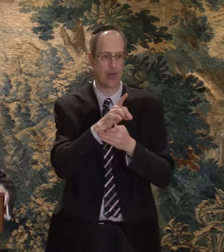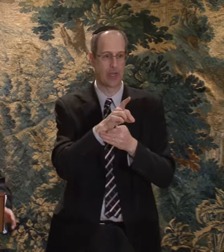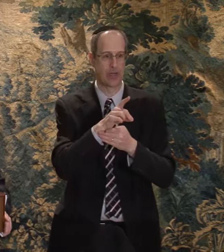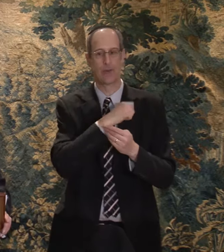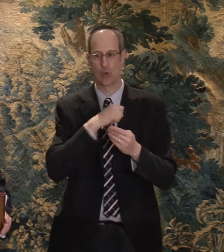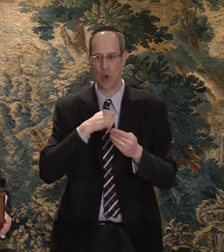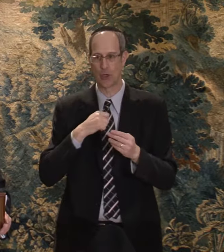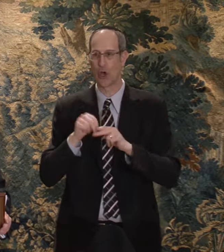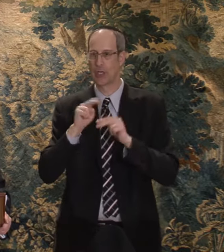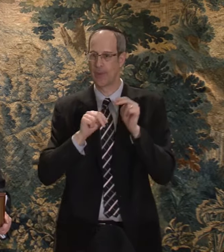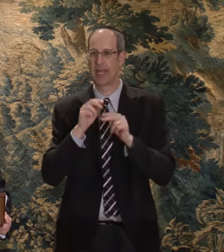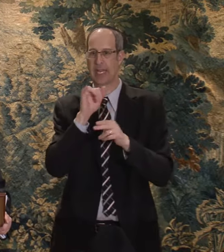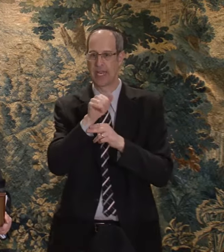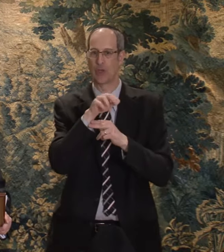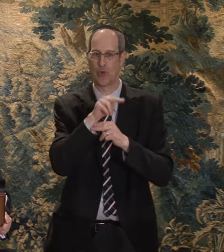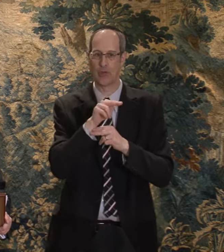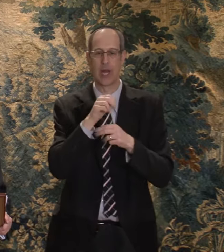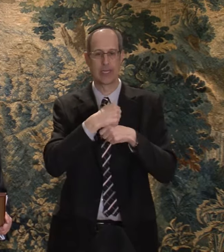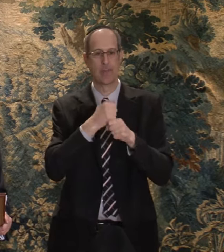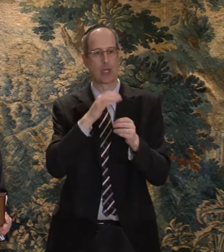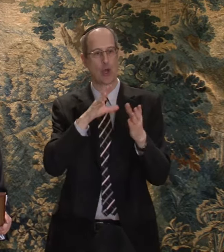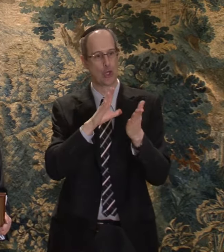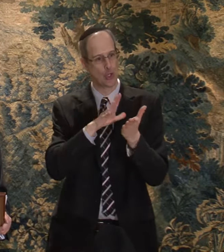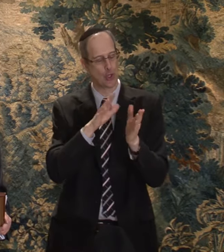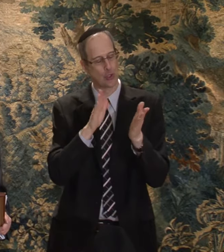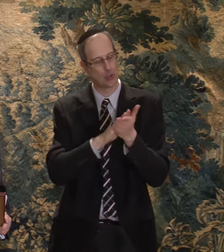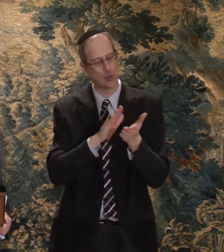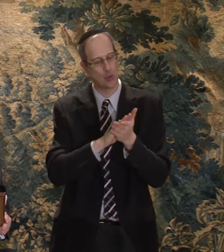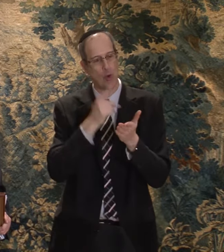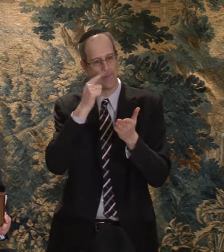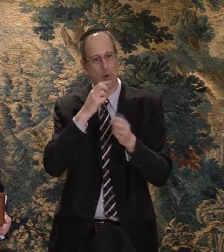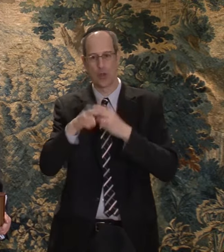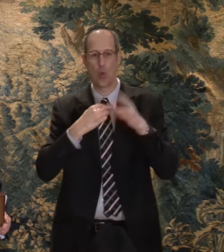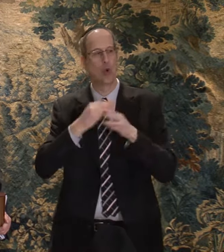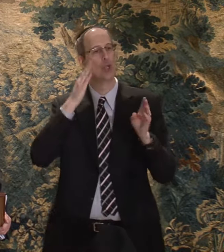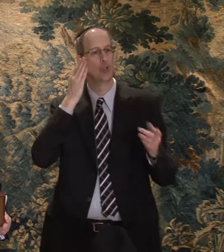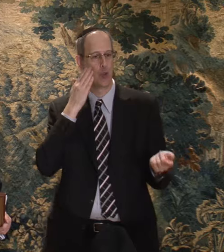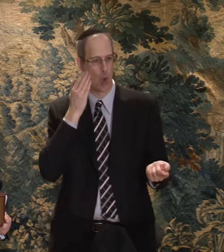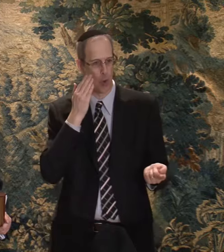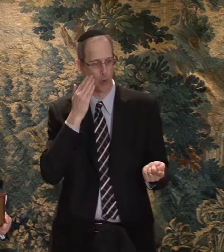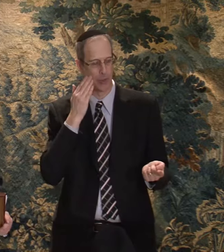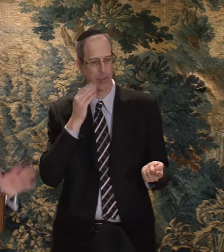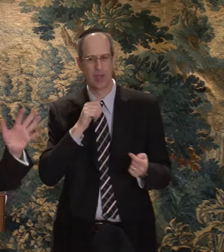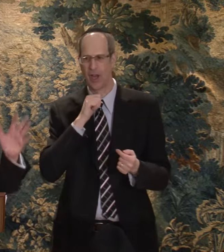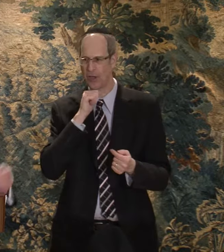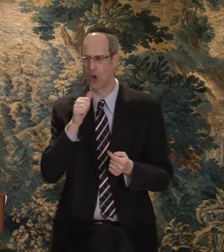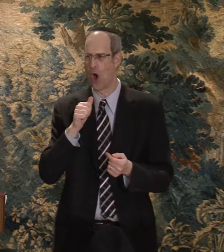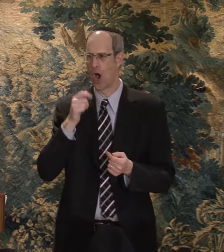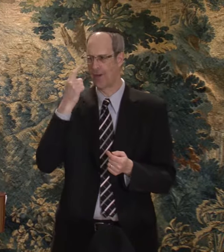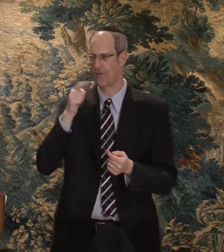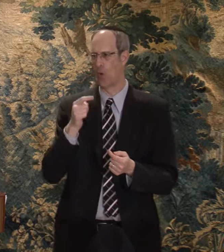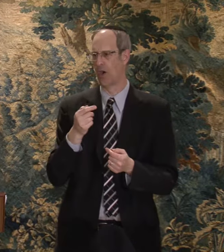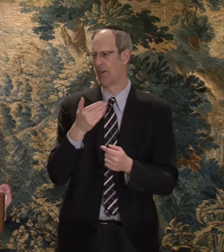nefesh Dover to make it a school so that the whole world will know about it not that the whole world will know about for 15/20 tell me them at a time